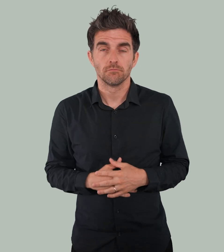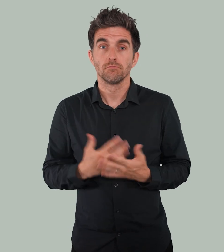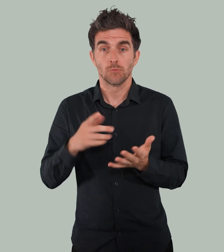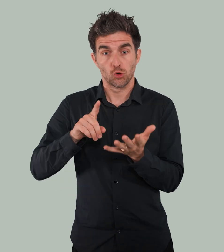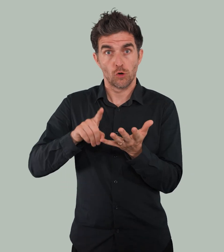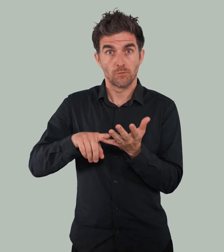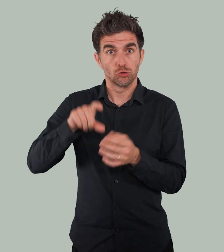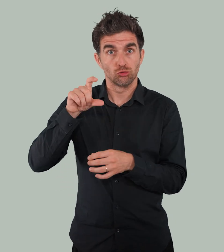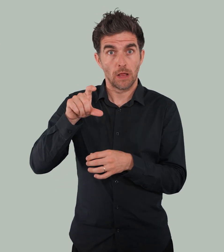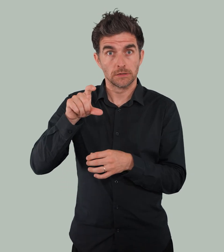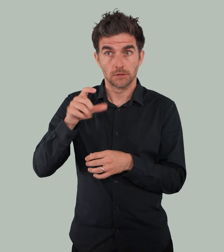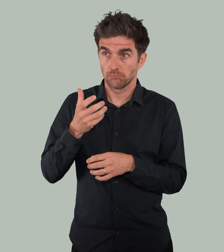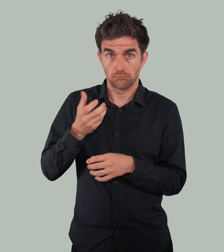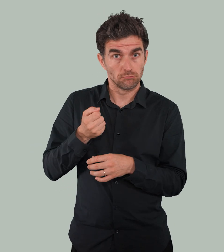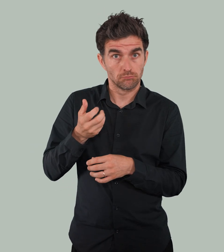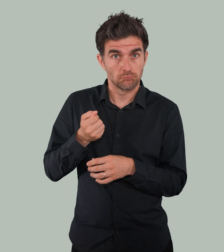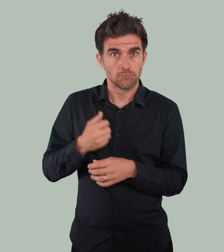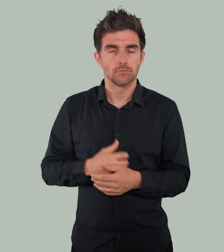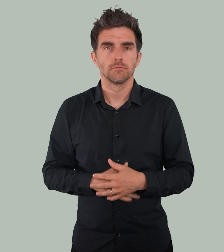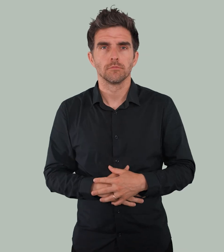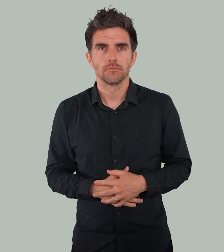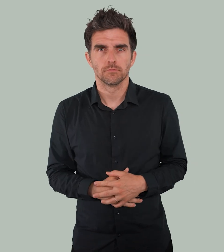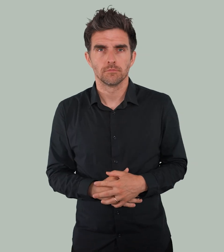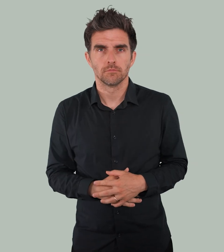Universal Credit